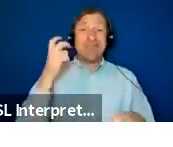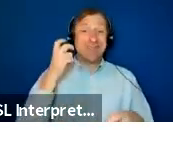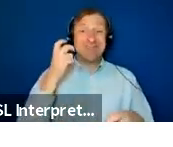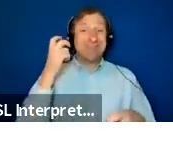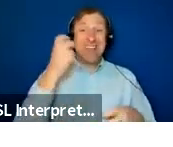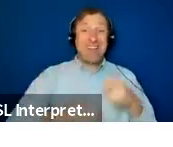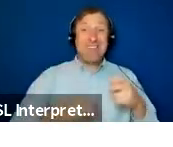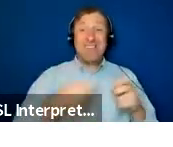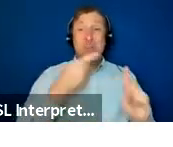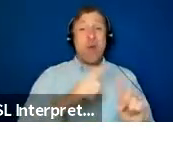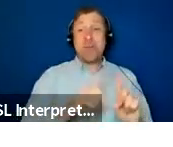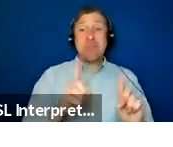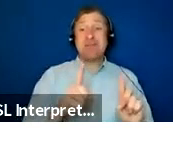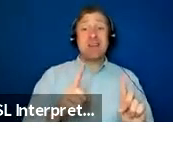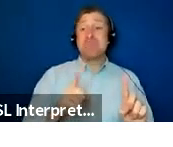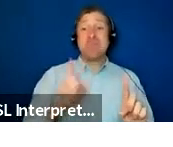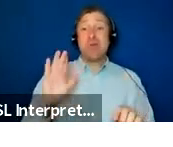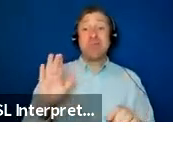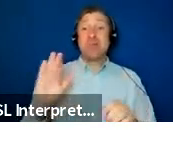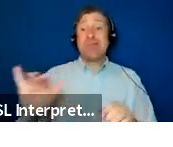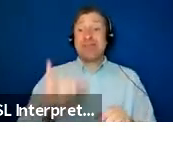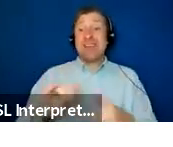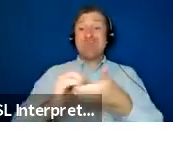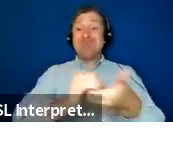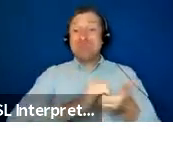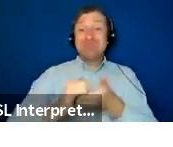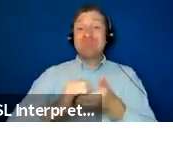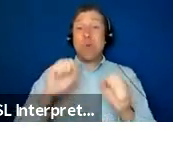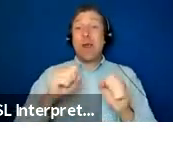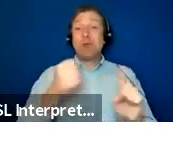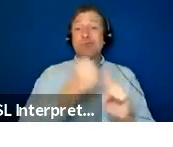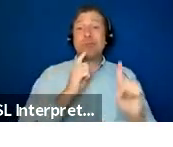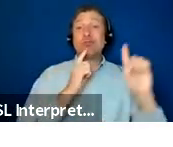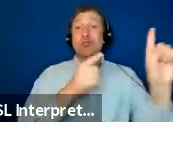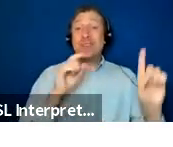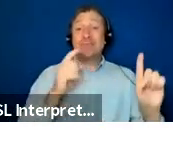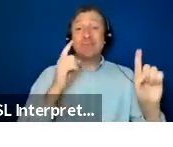but the, but it was due to those two factors that we were able to achieve it. And what it means is any background performer who tests,